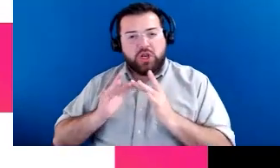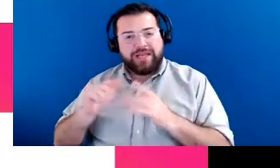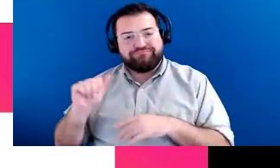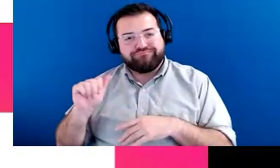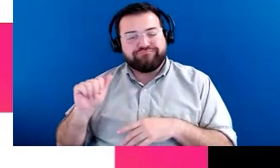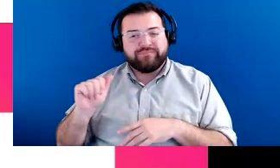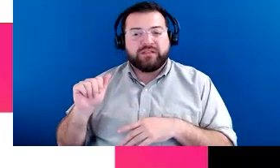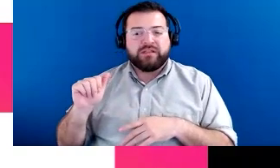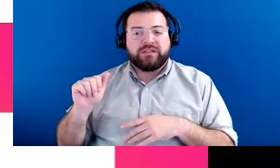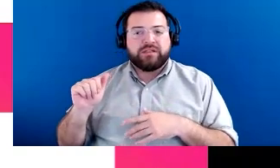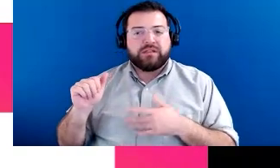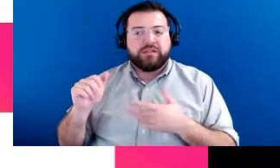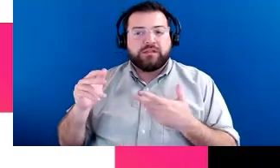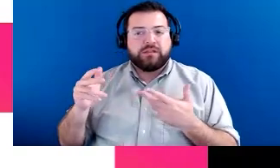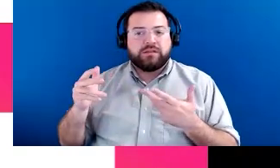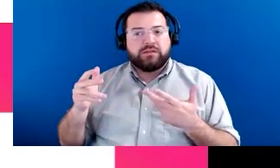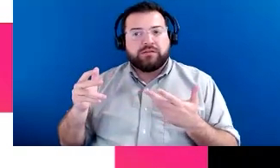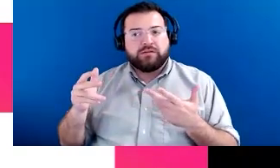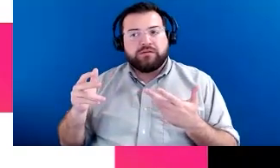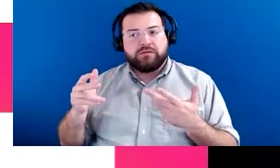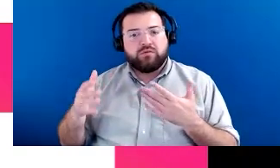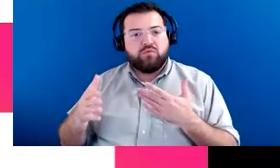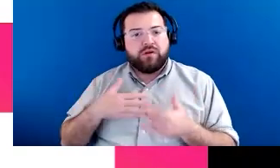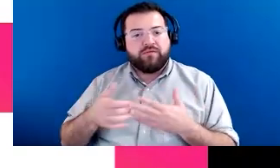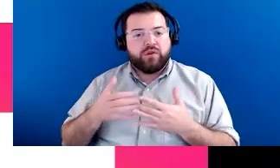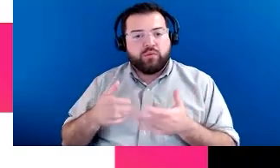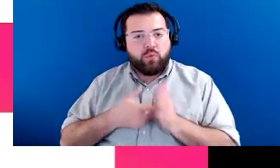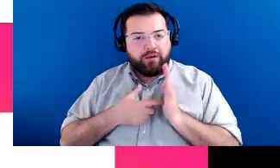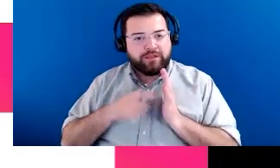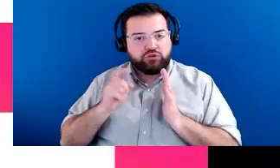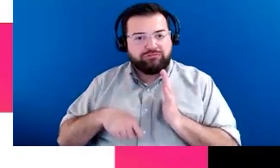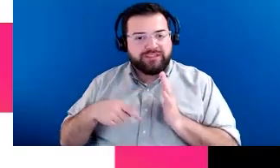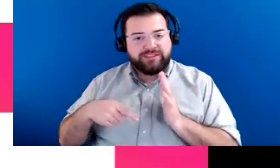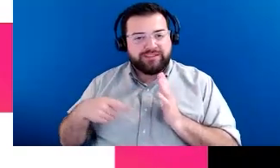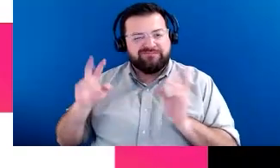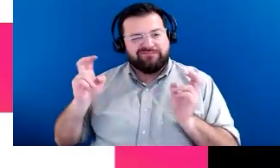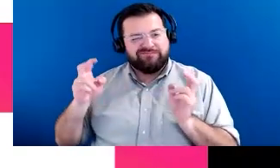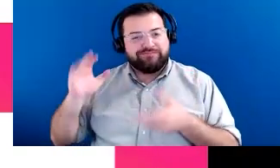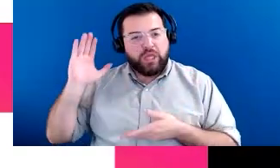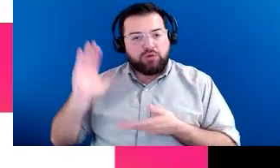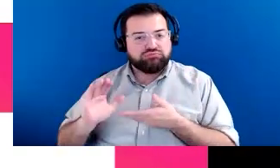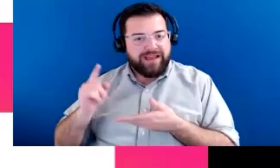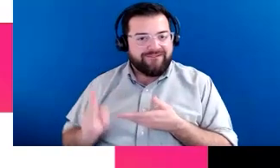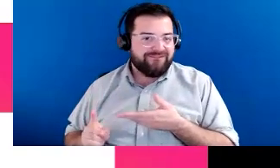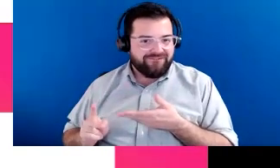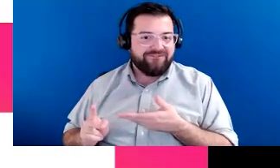you know, cut whatever the requirement is in half for that, if that makes sense.